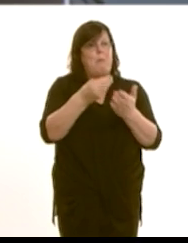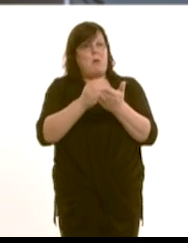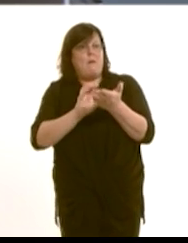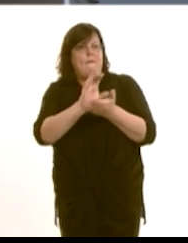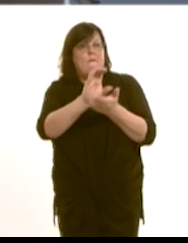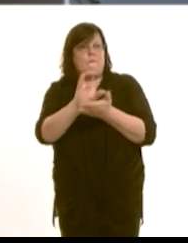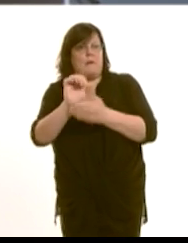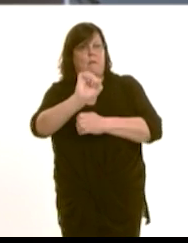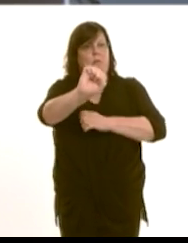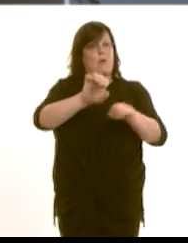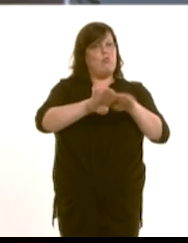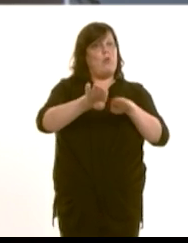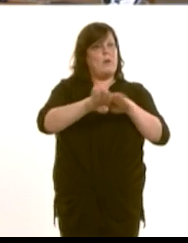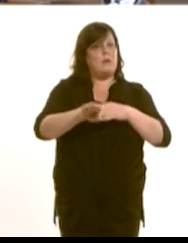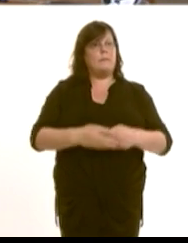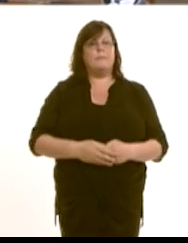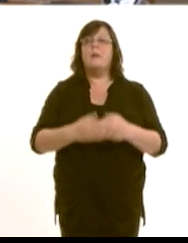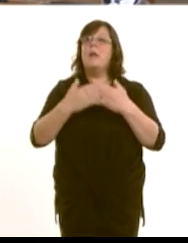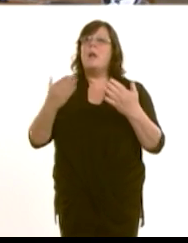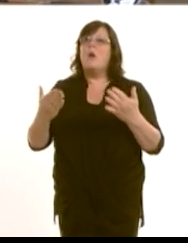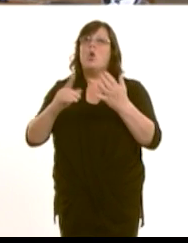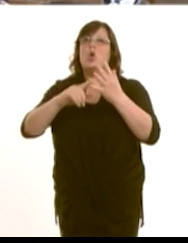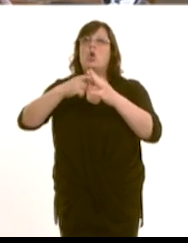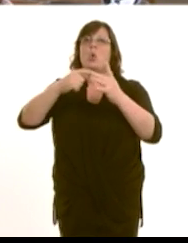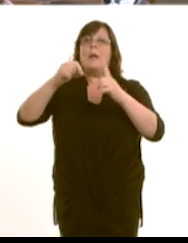Y Llywydd / The Presiding Officer: The leader of the UKIP group, Neil Hamilton. Neil Hamilton: Diolch yn fawr, Lywydd.